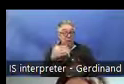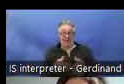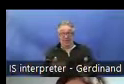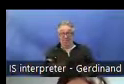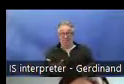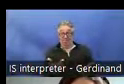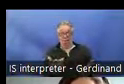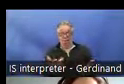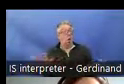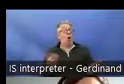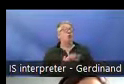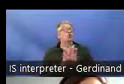changed over time.